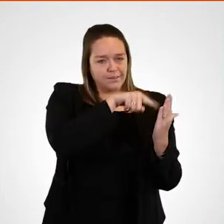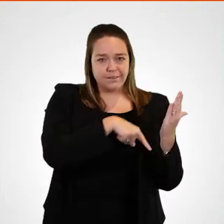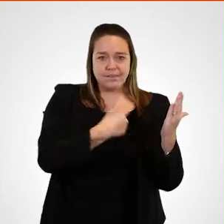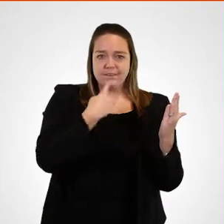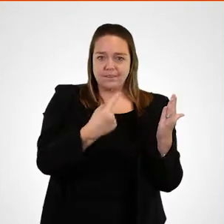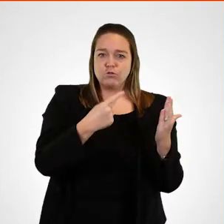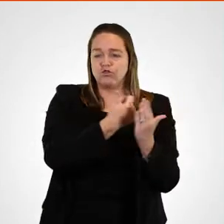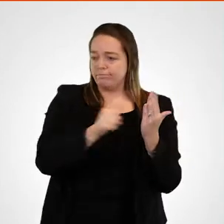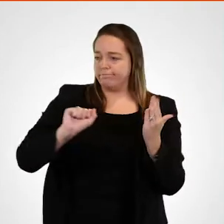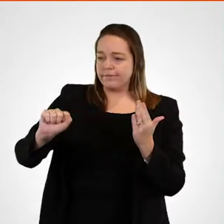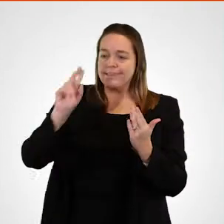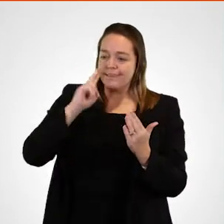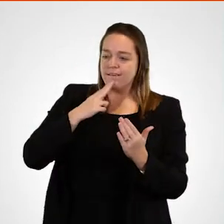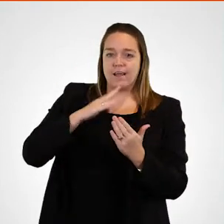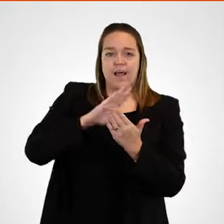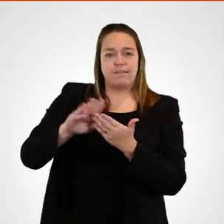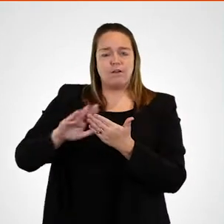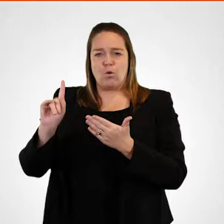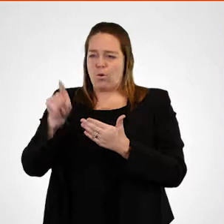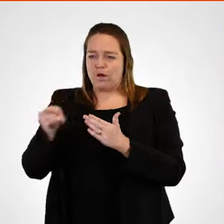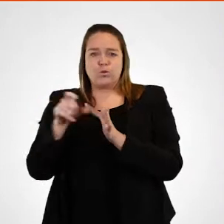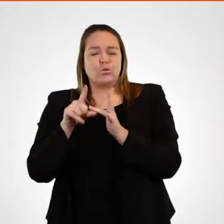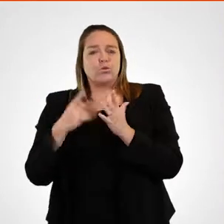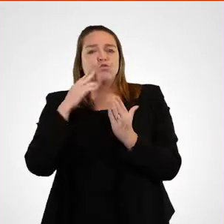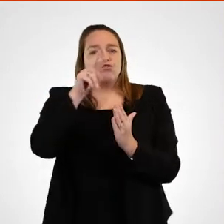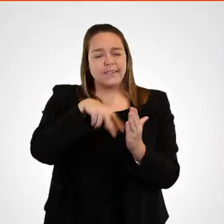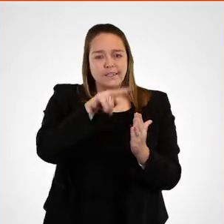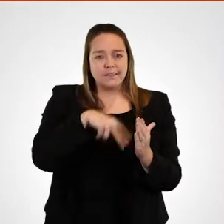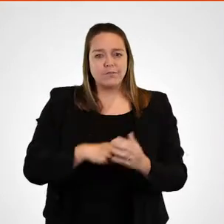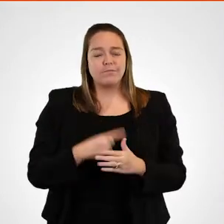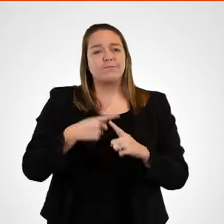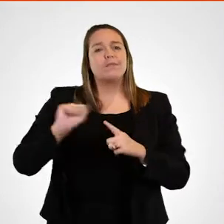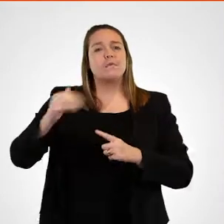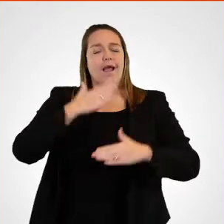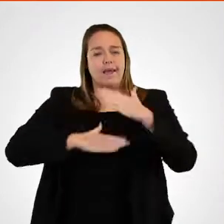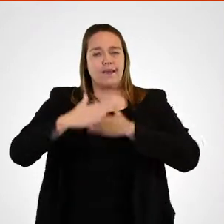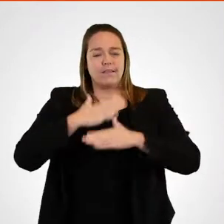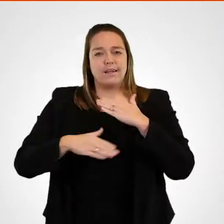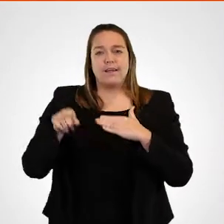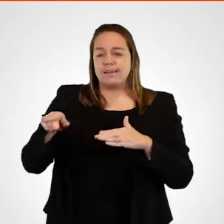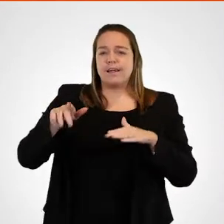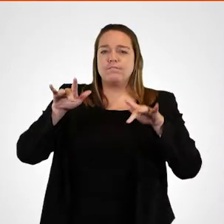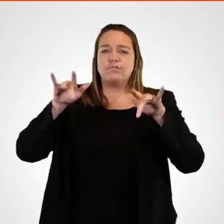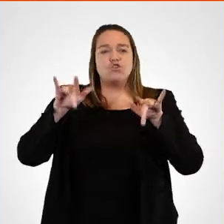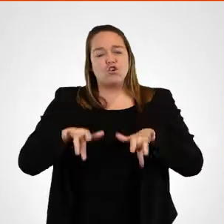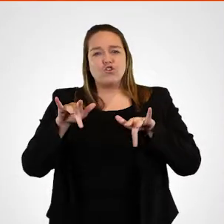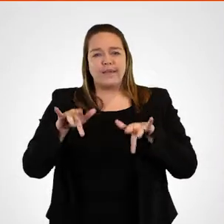who are deaf and hard of hearing and some of the behaviours that they haven't acquired,